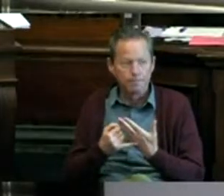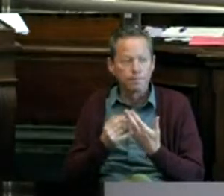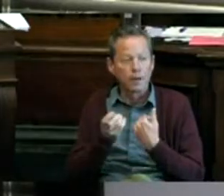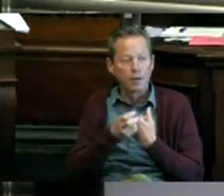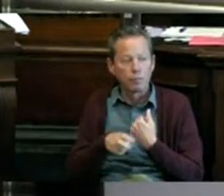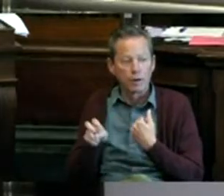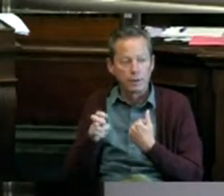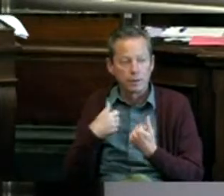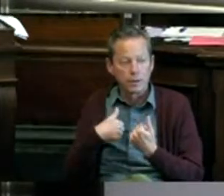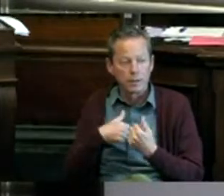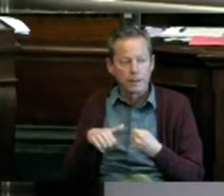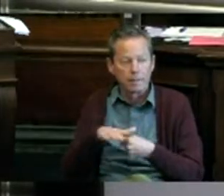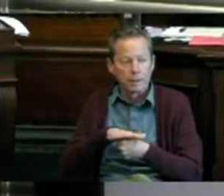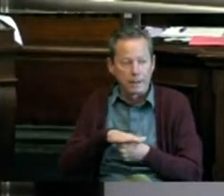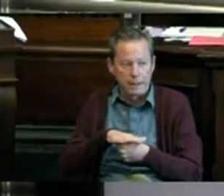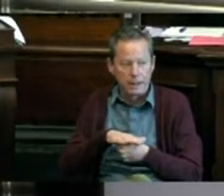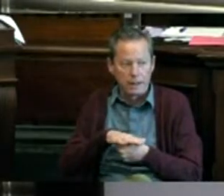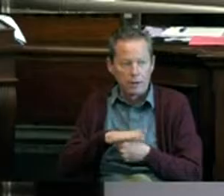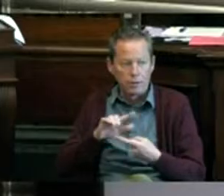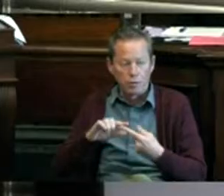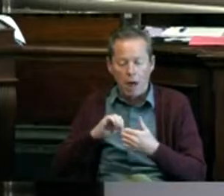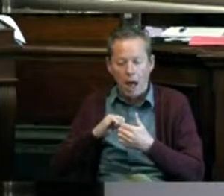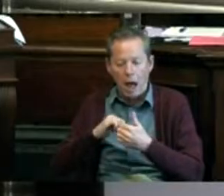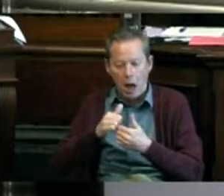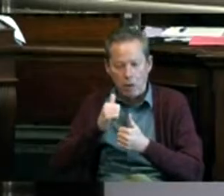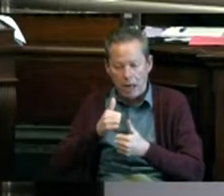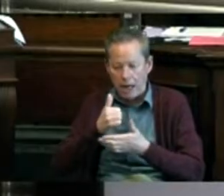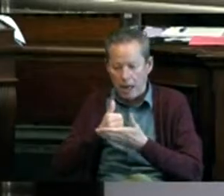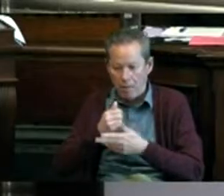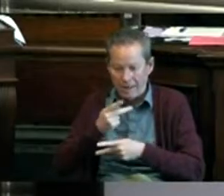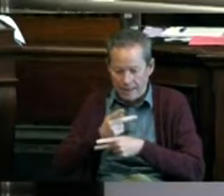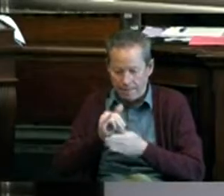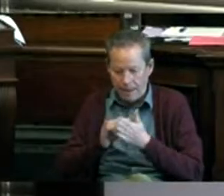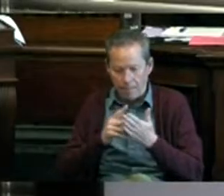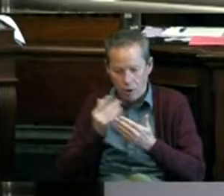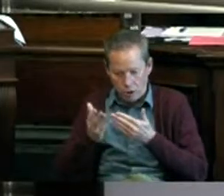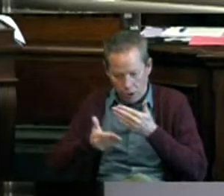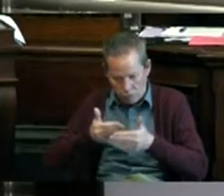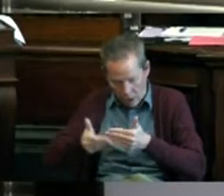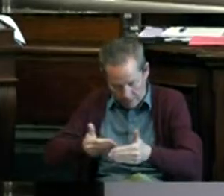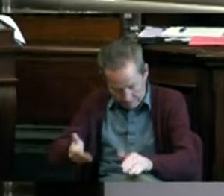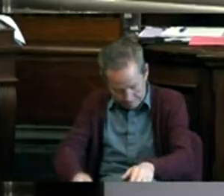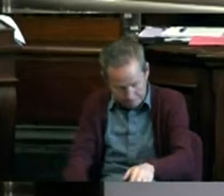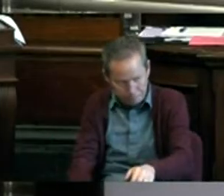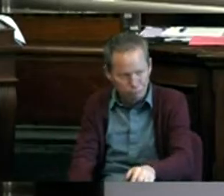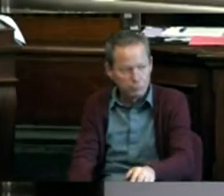conversation about what's going on on this project, and